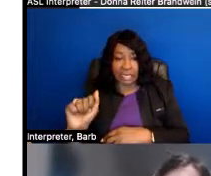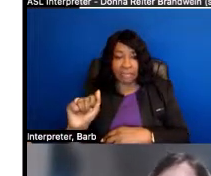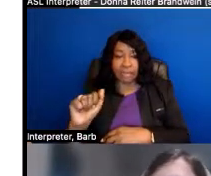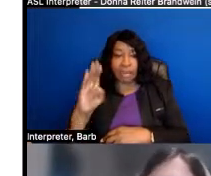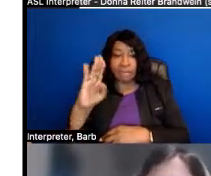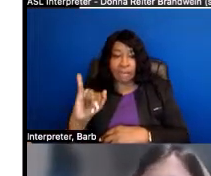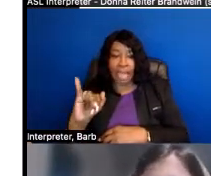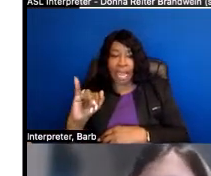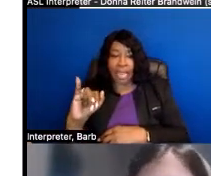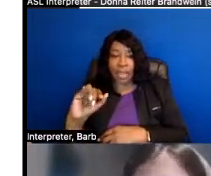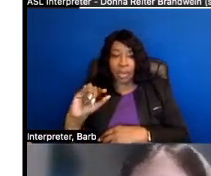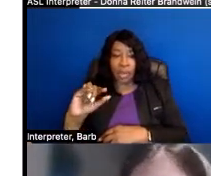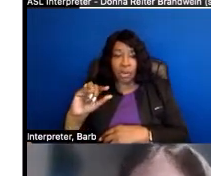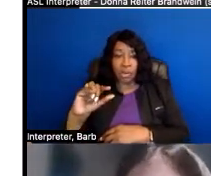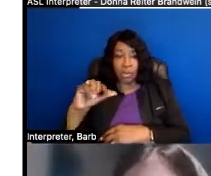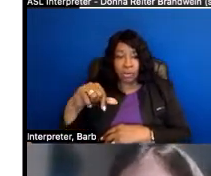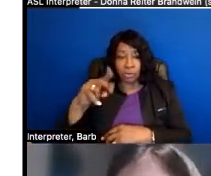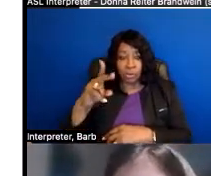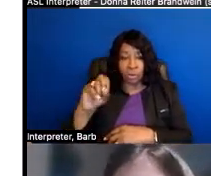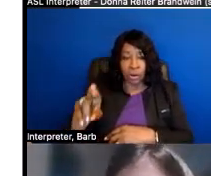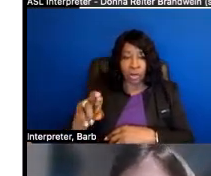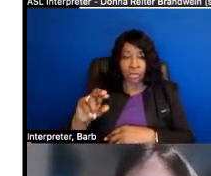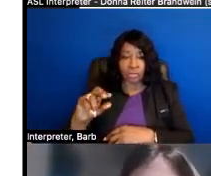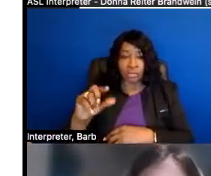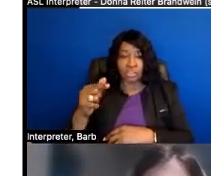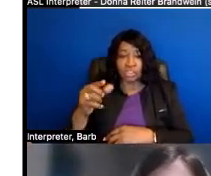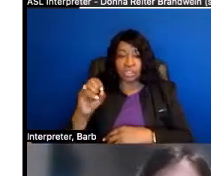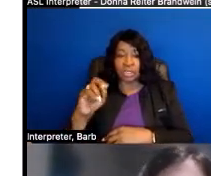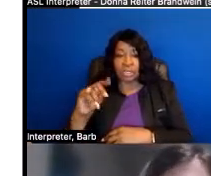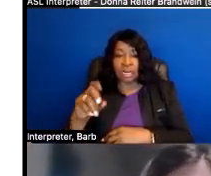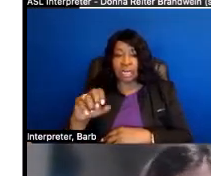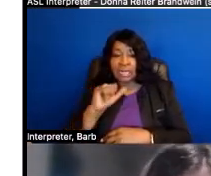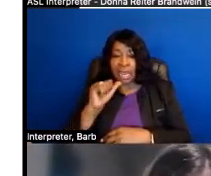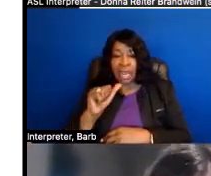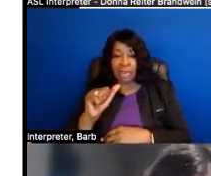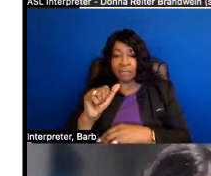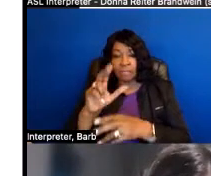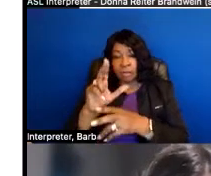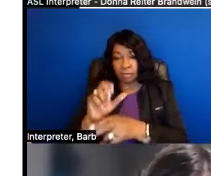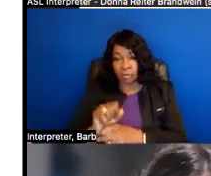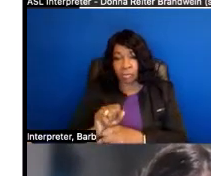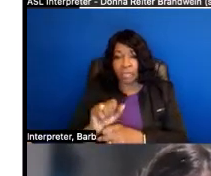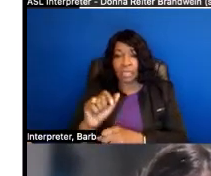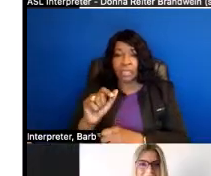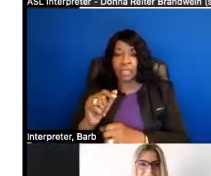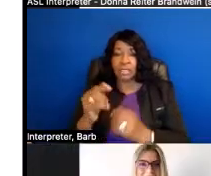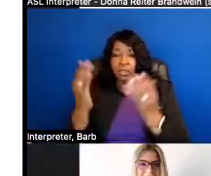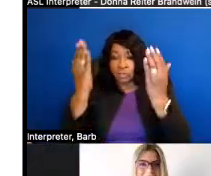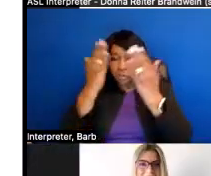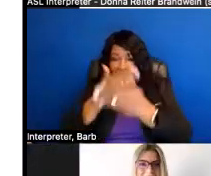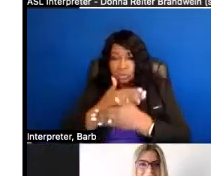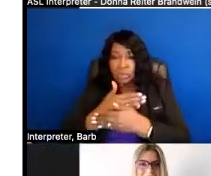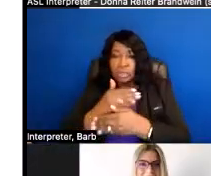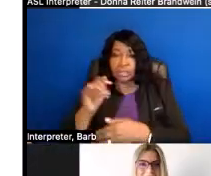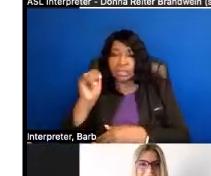raised and work in the Midwest. I also have shaved black hair, black eyes, and charcoal glasses,